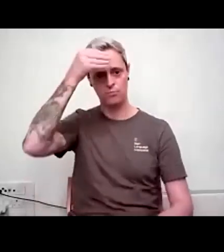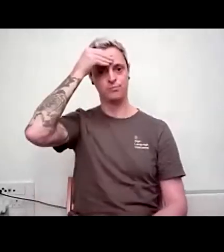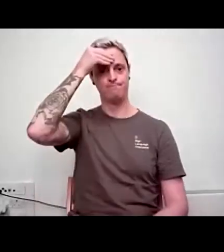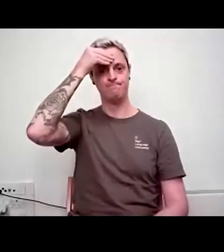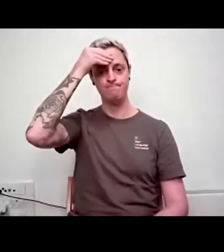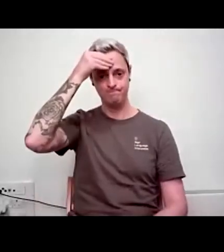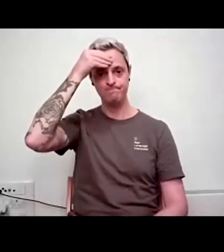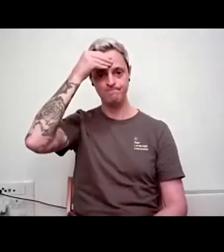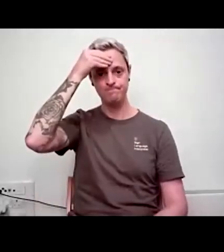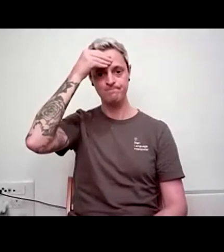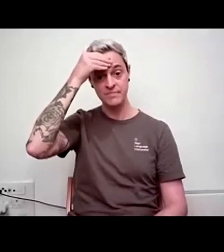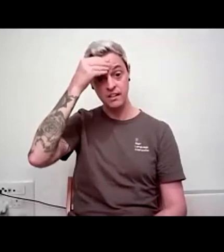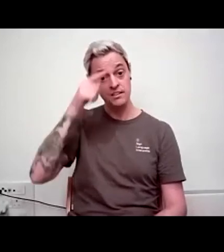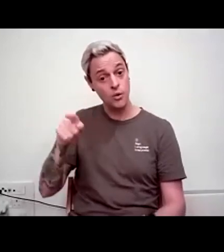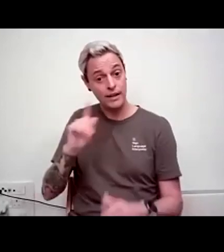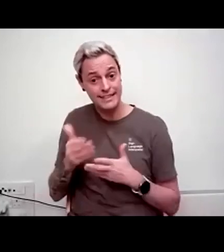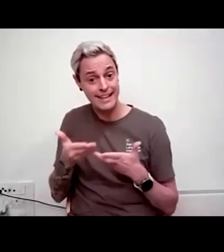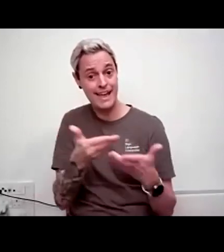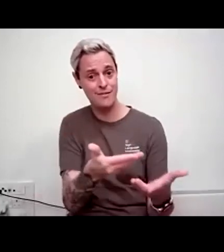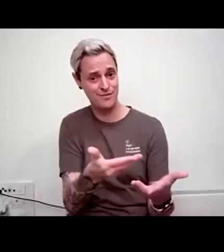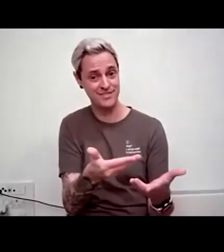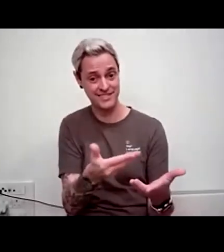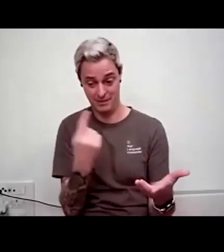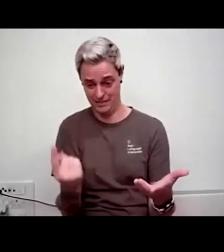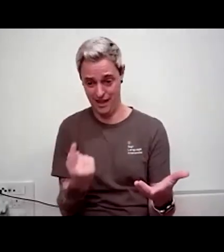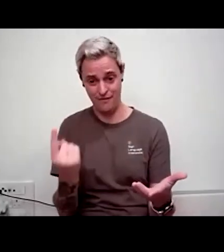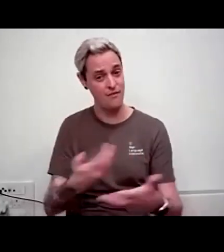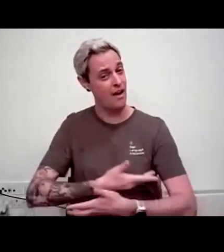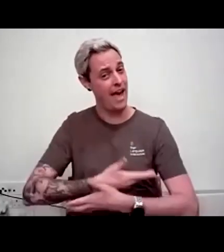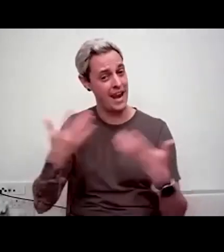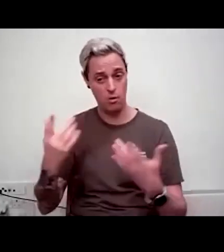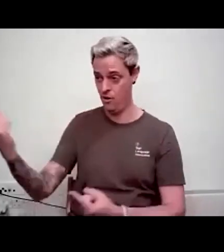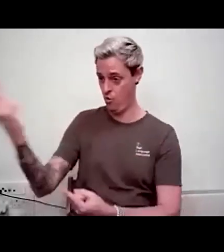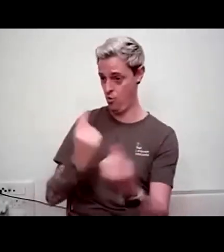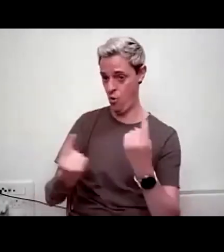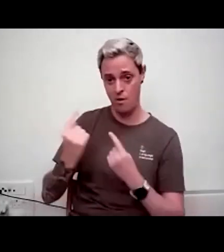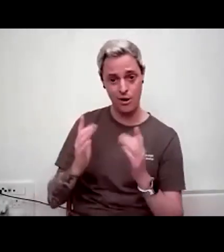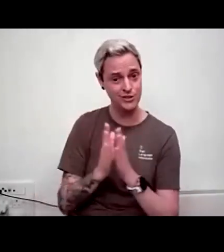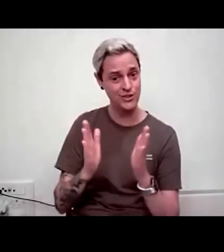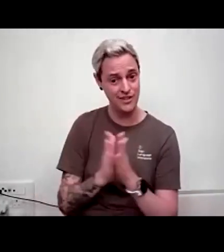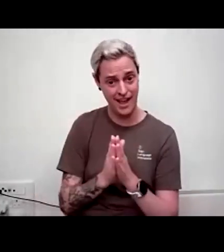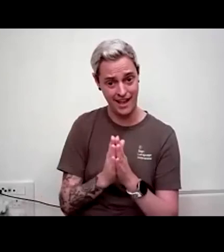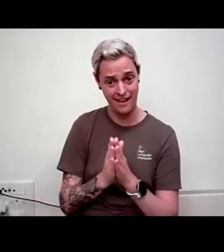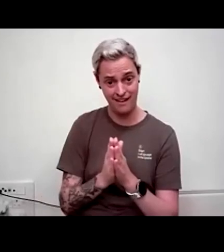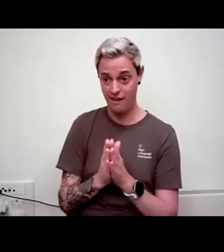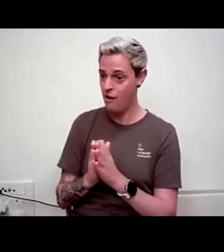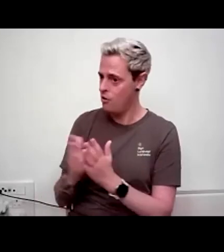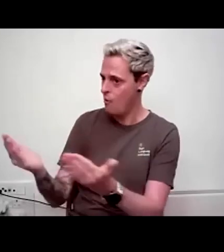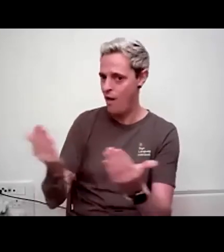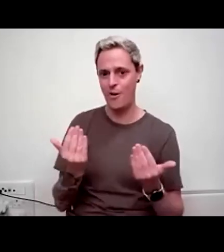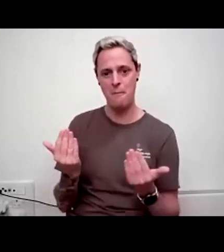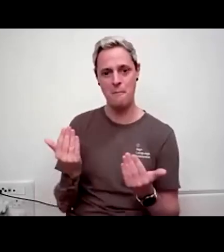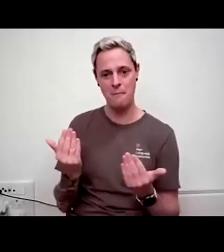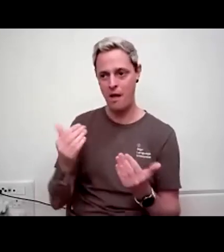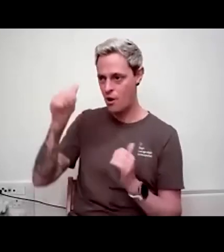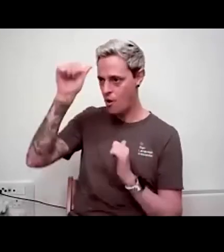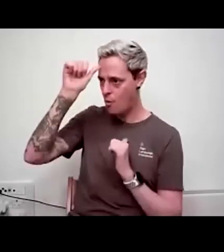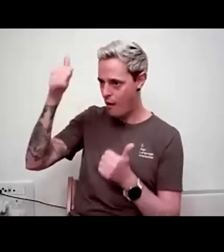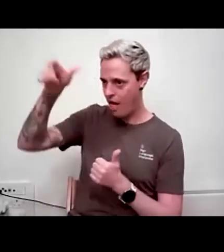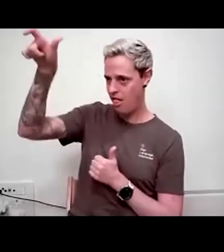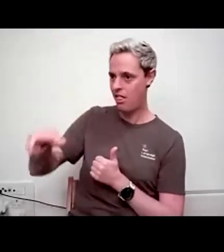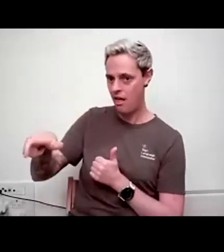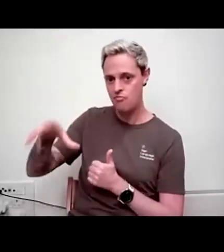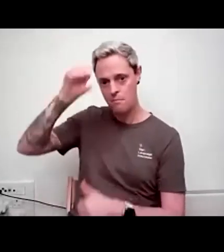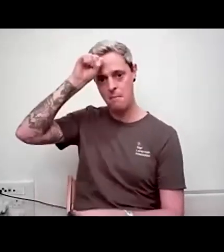As a gift to the Church, this means that every person who enters church on a Sunday with Philip is welcoming feels known and remembered.